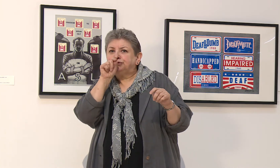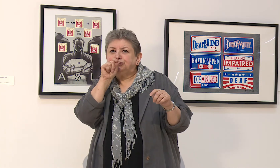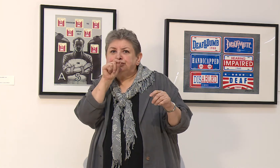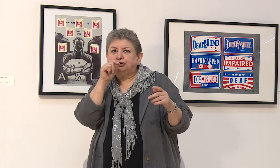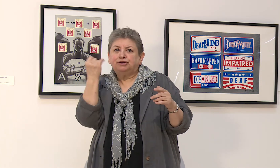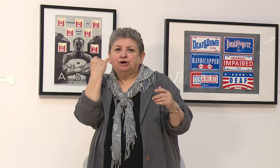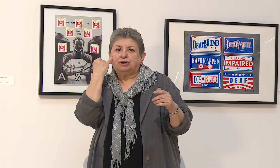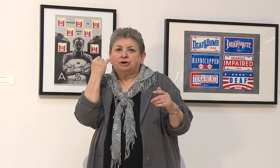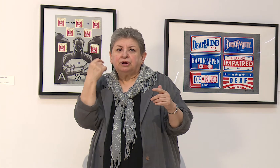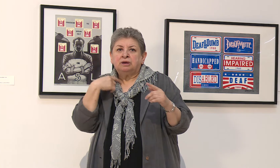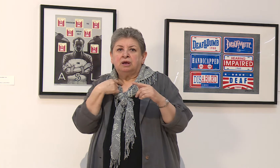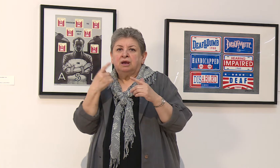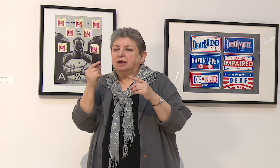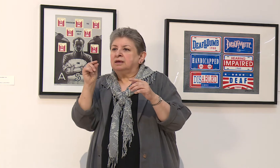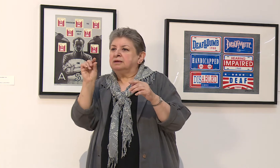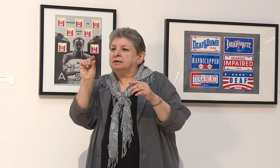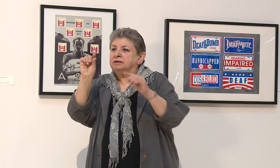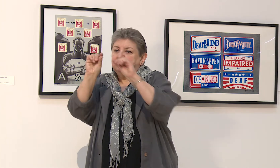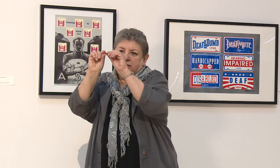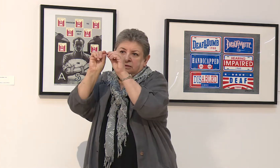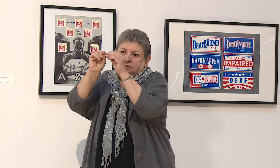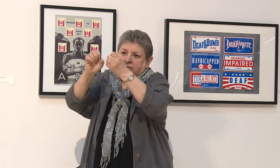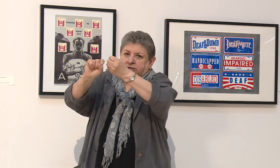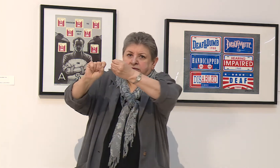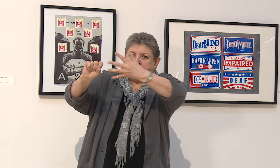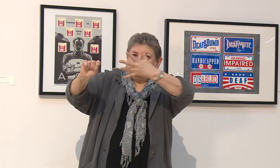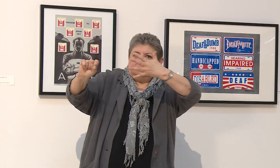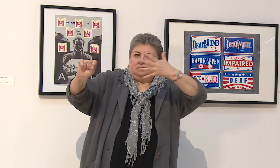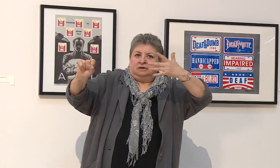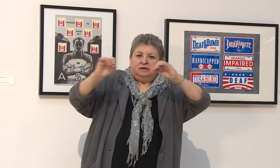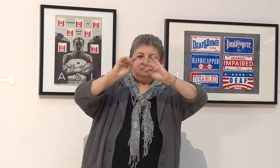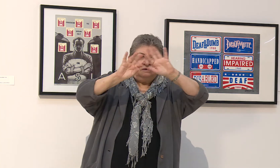and I would use only one stamp and create art